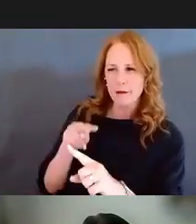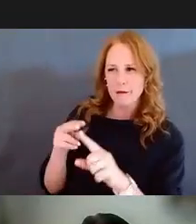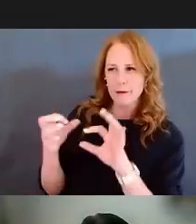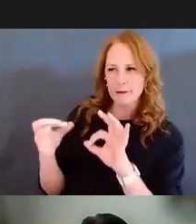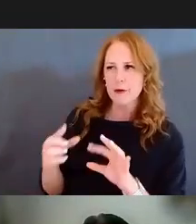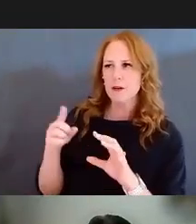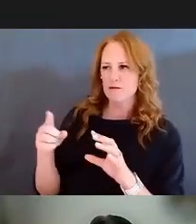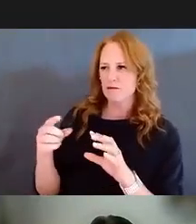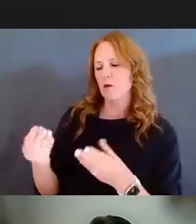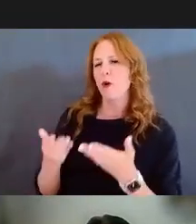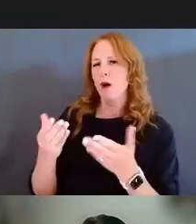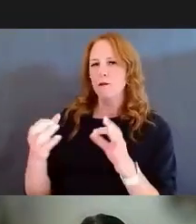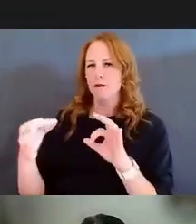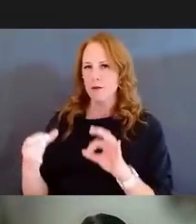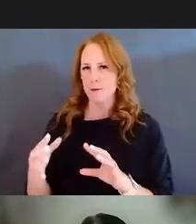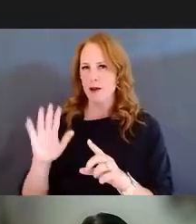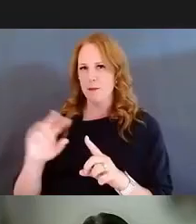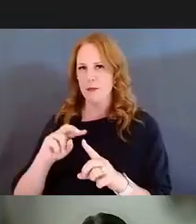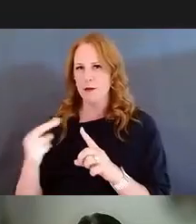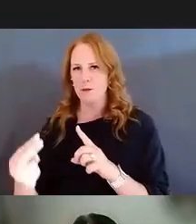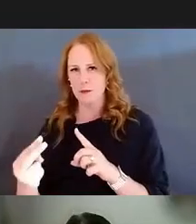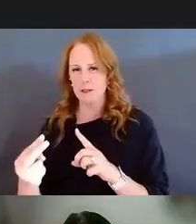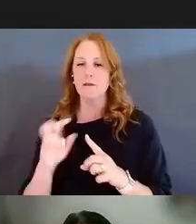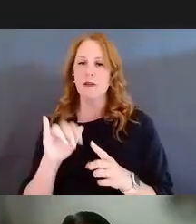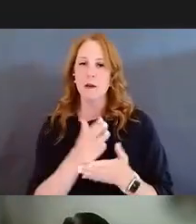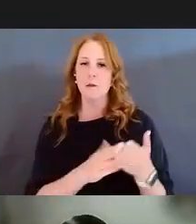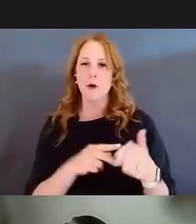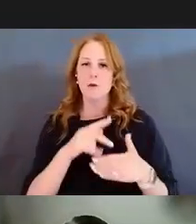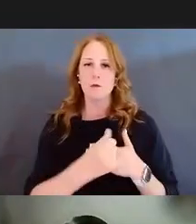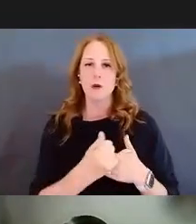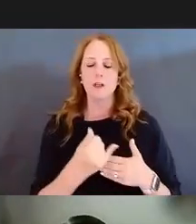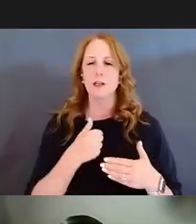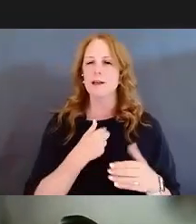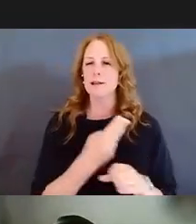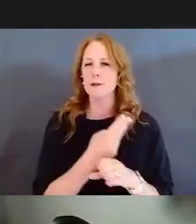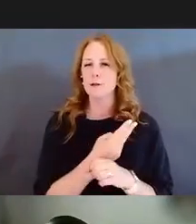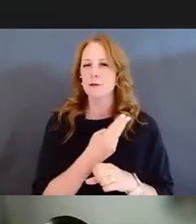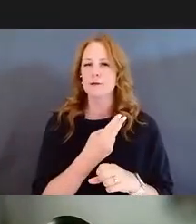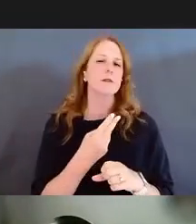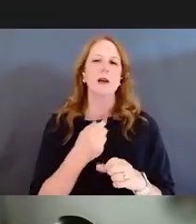well. And really this part of the project I used a lot of the information I gathered in creating the